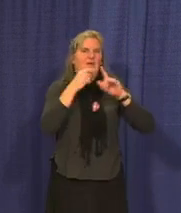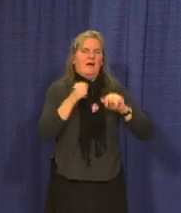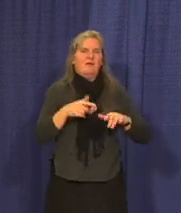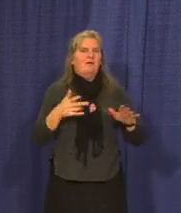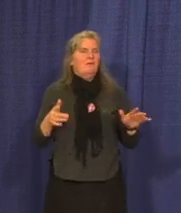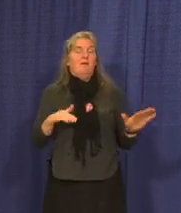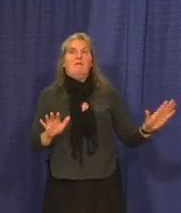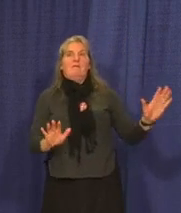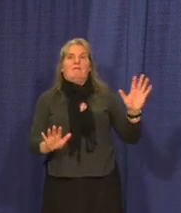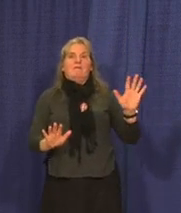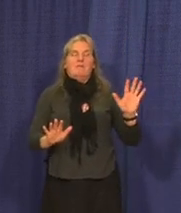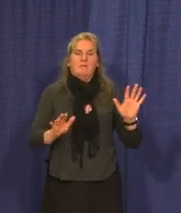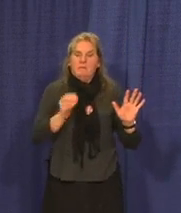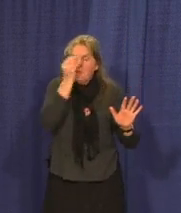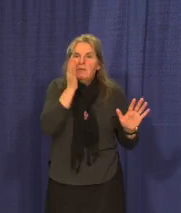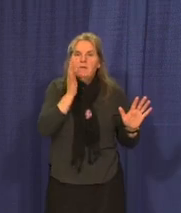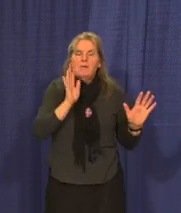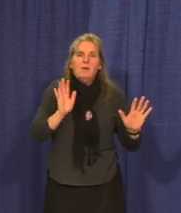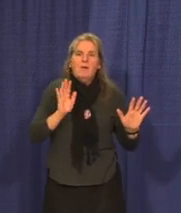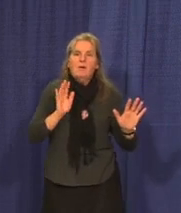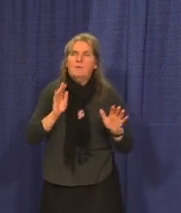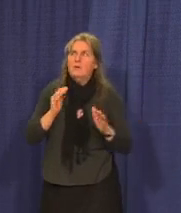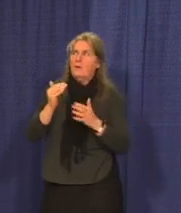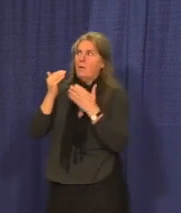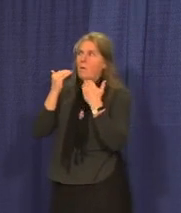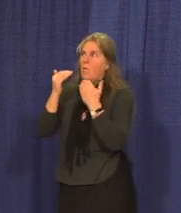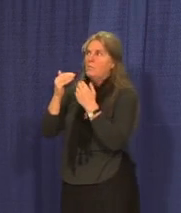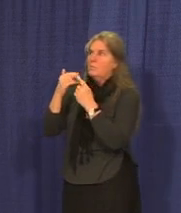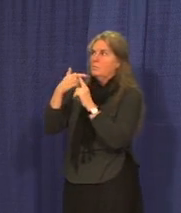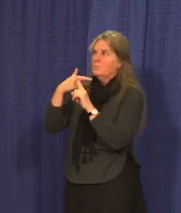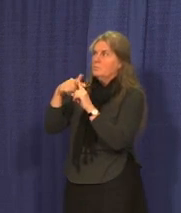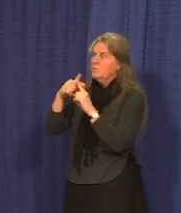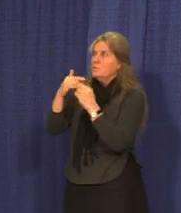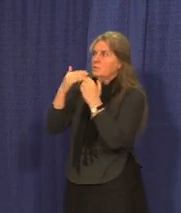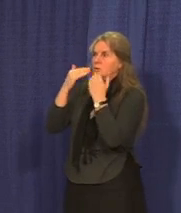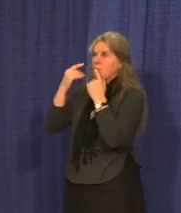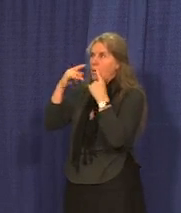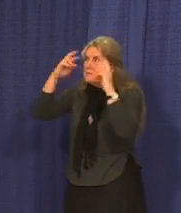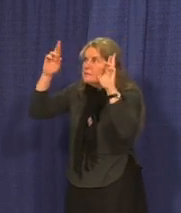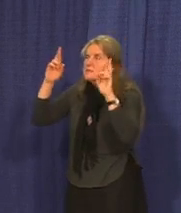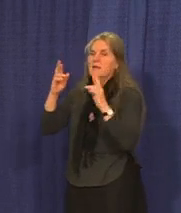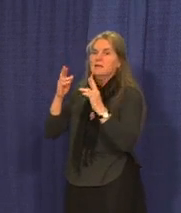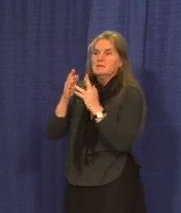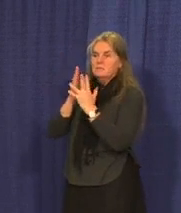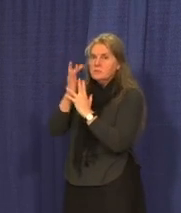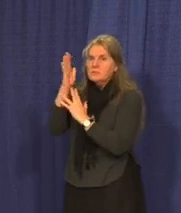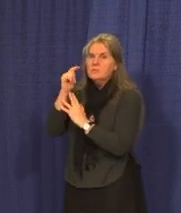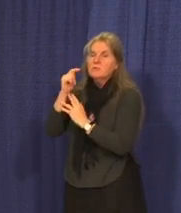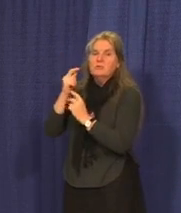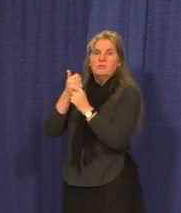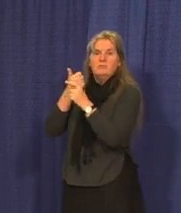what we had with our first cases. It is the wake-up call and we wish them all well and we know they too will get through this